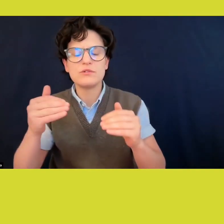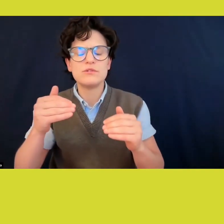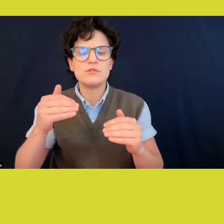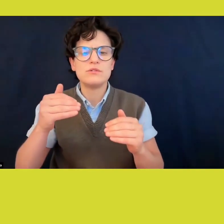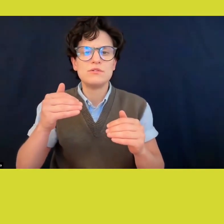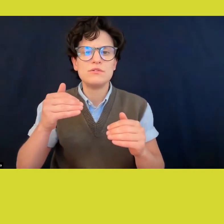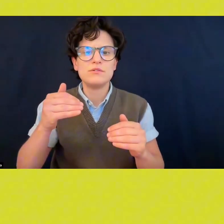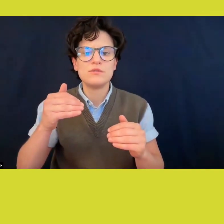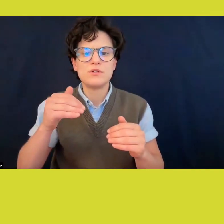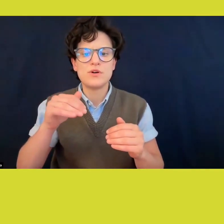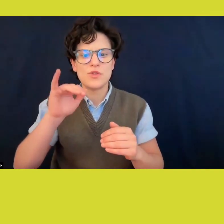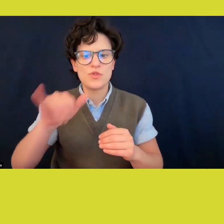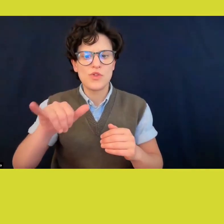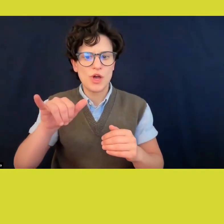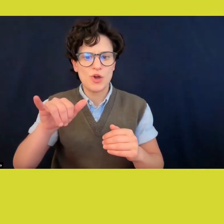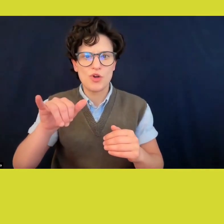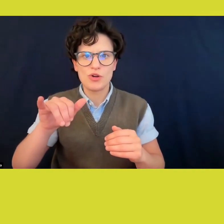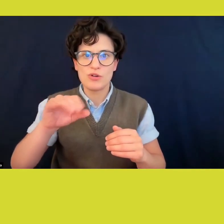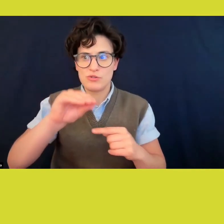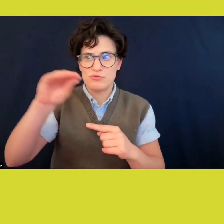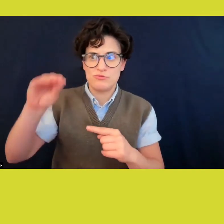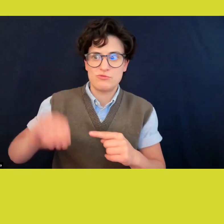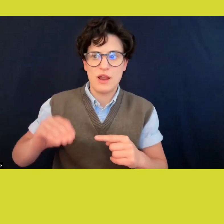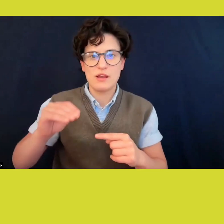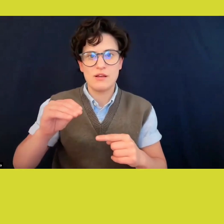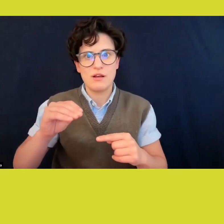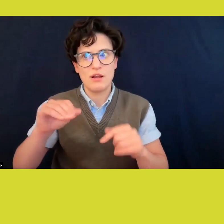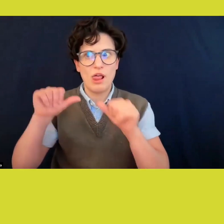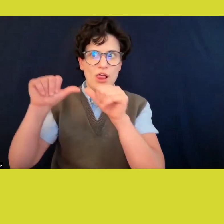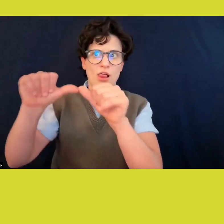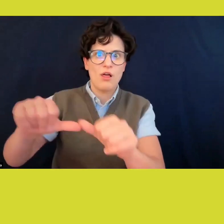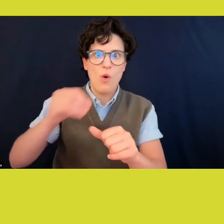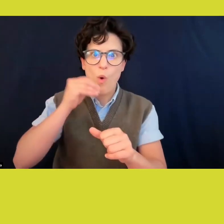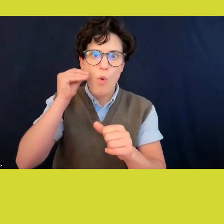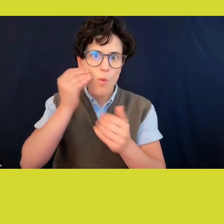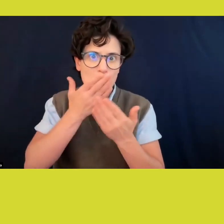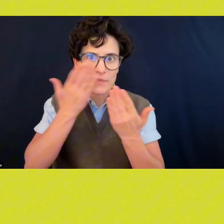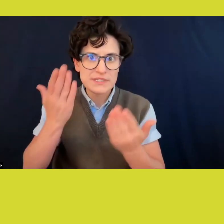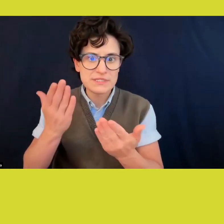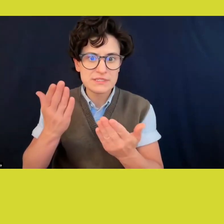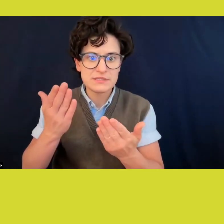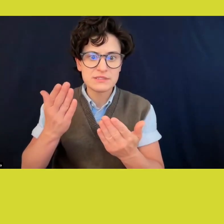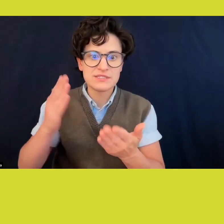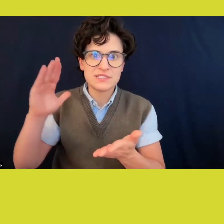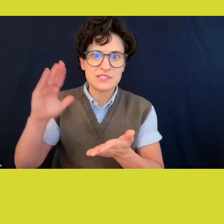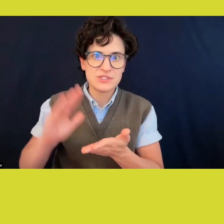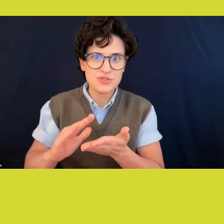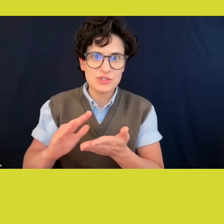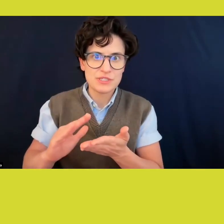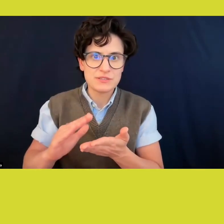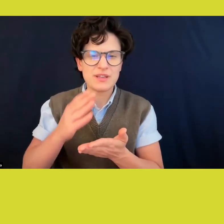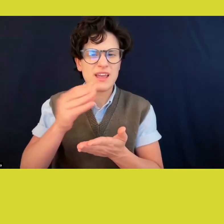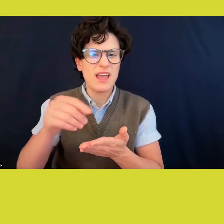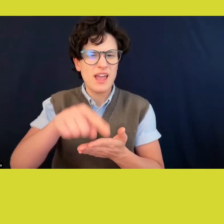rates of chronic homelessness decreased at the the the closed captioning transcript said that uh